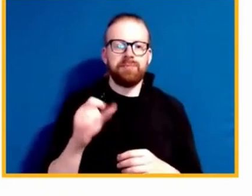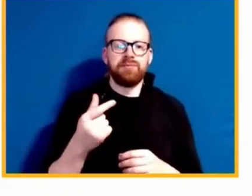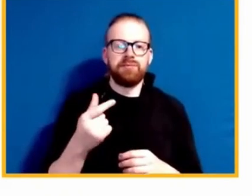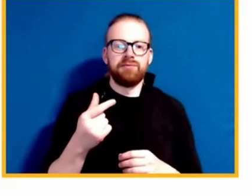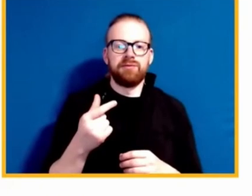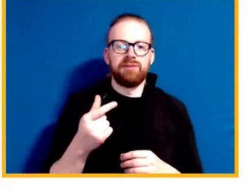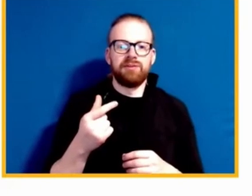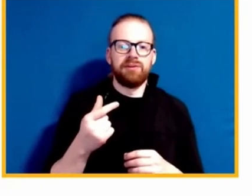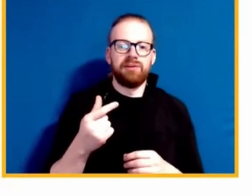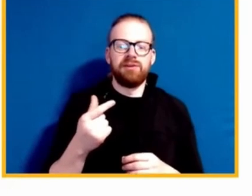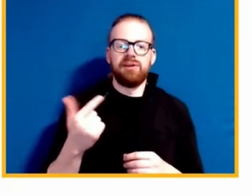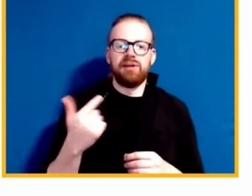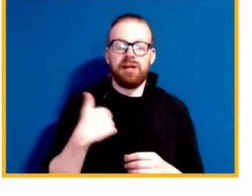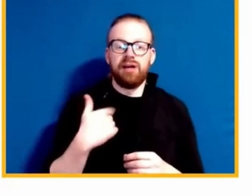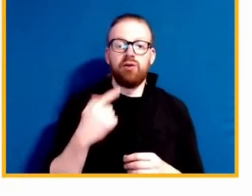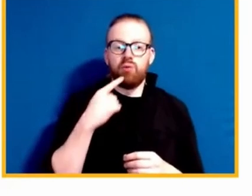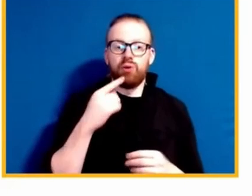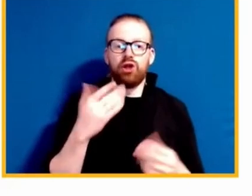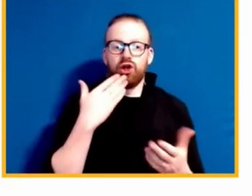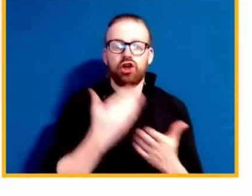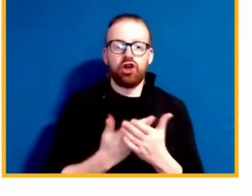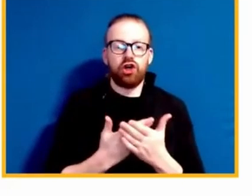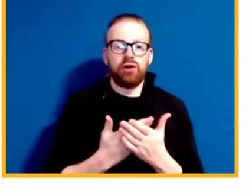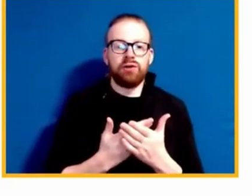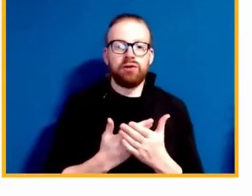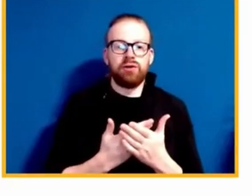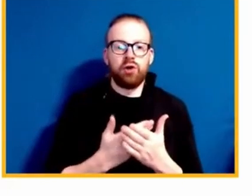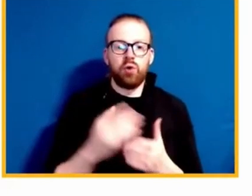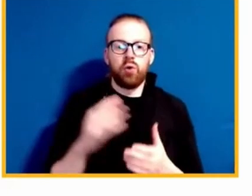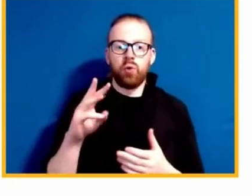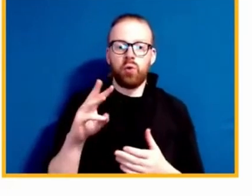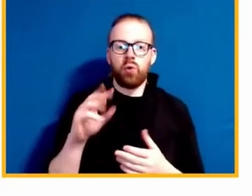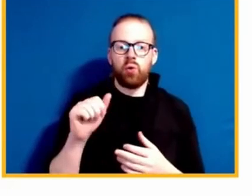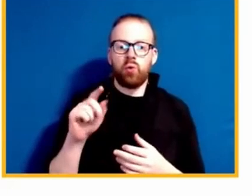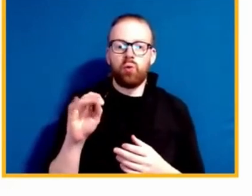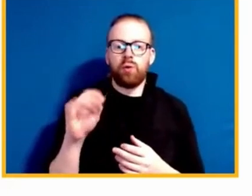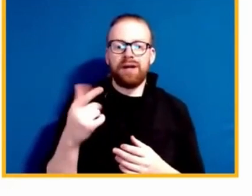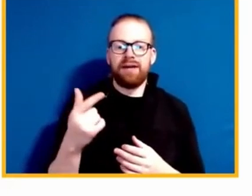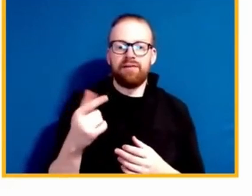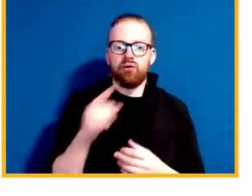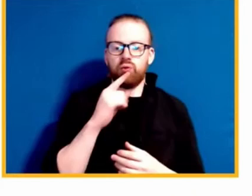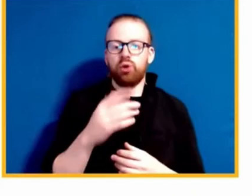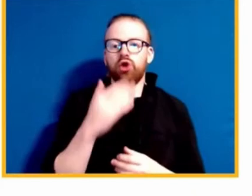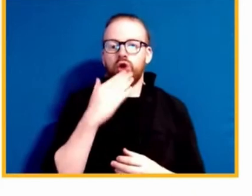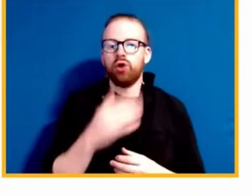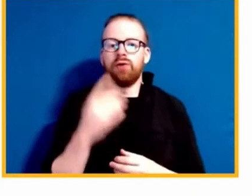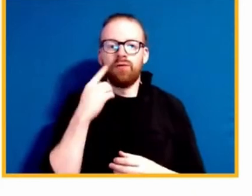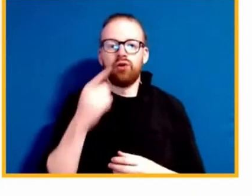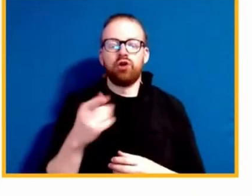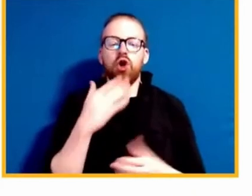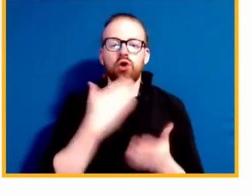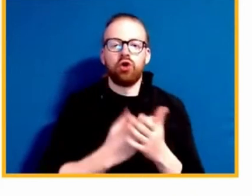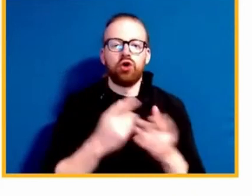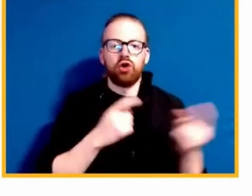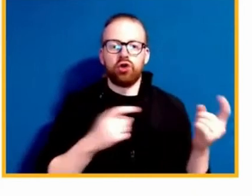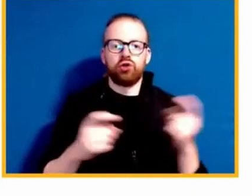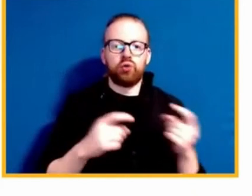think you would be really good at waving, I personally think waving would be very good for you because you have a very good control of your arms,